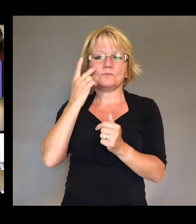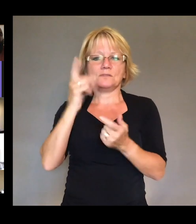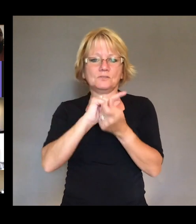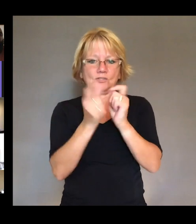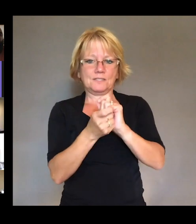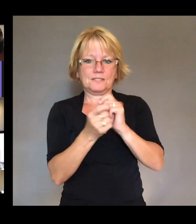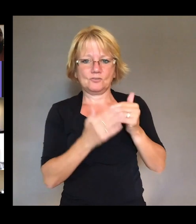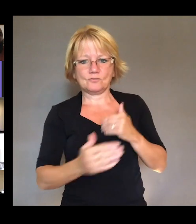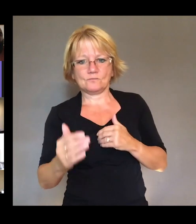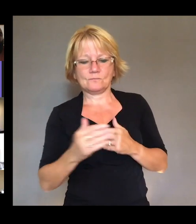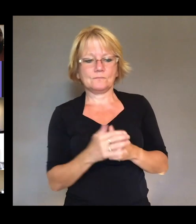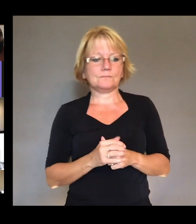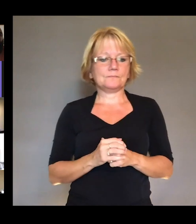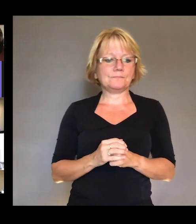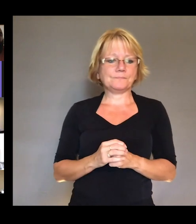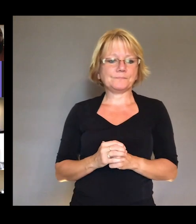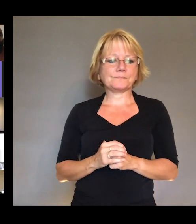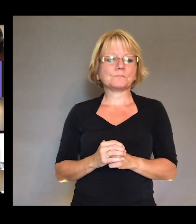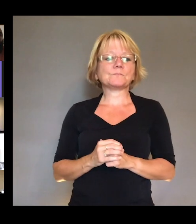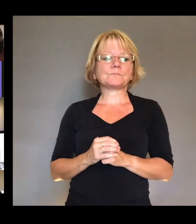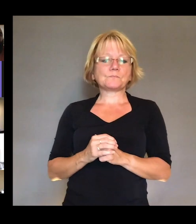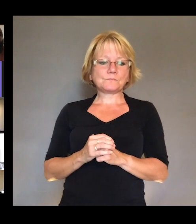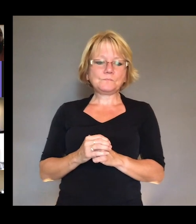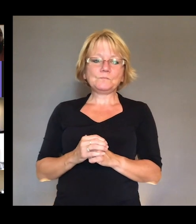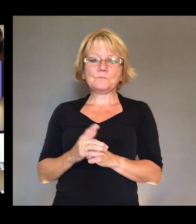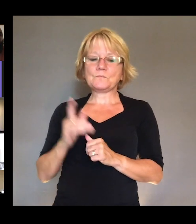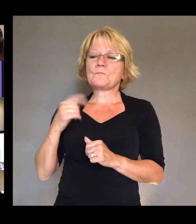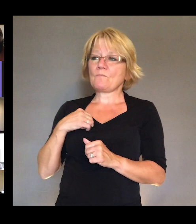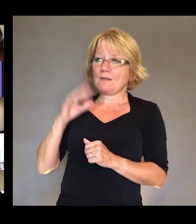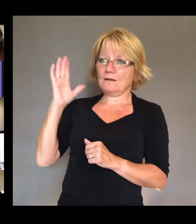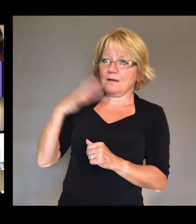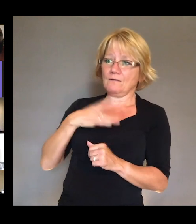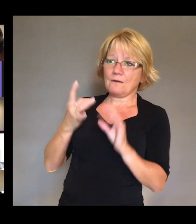in order to see any type of change. Can I chime in right after Shauna,